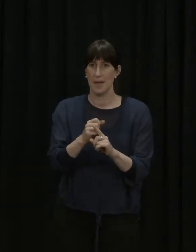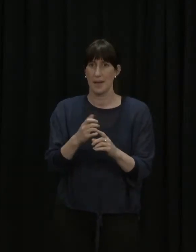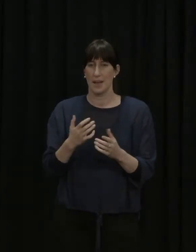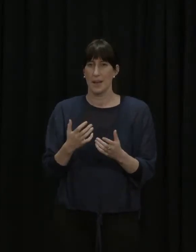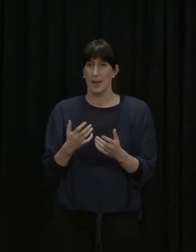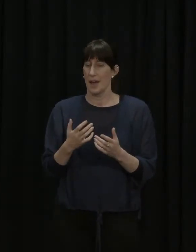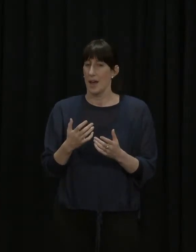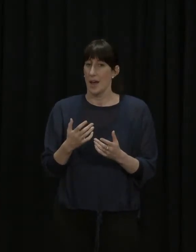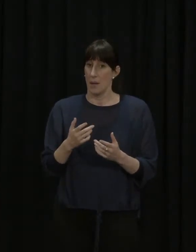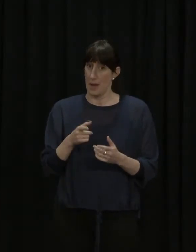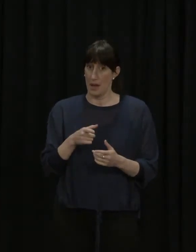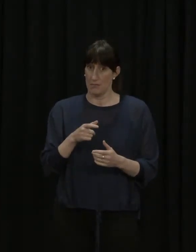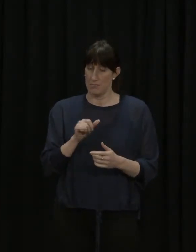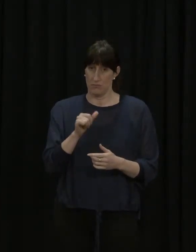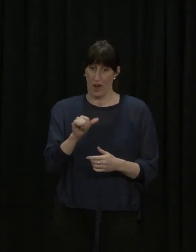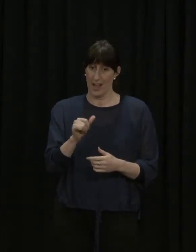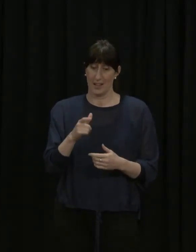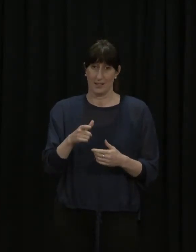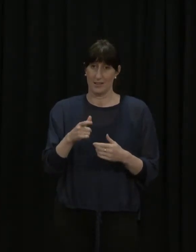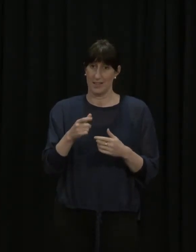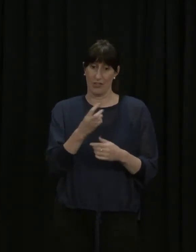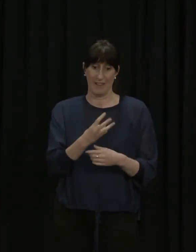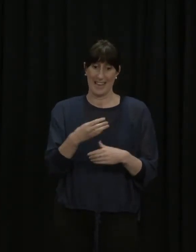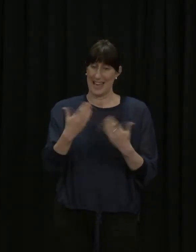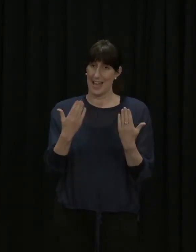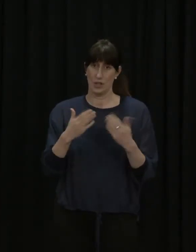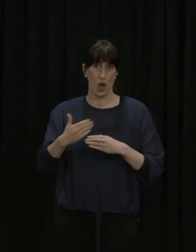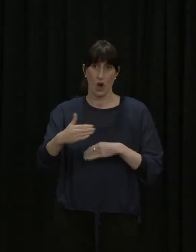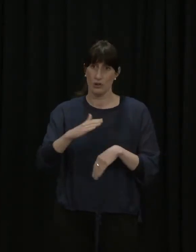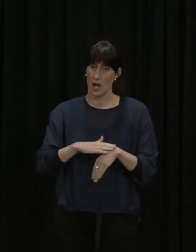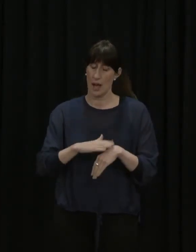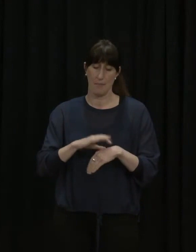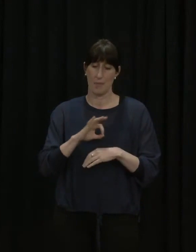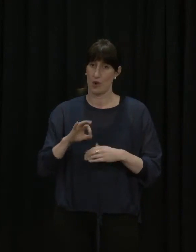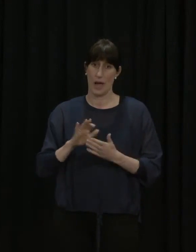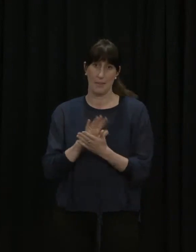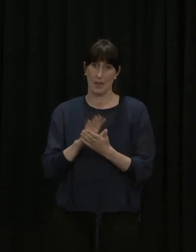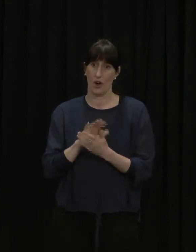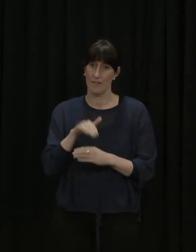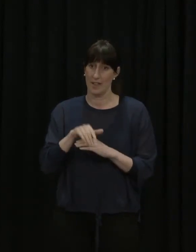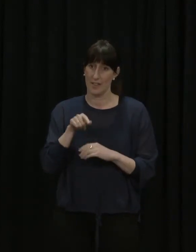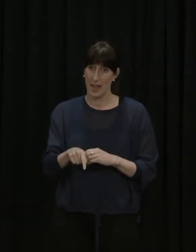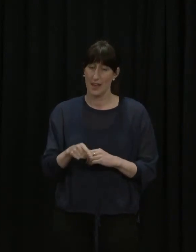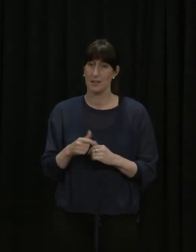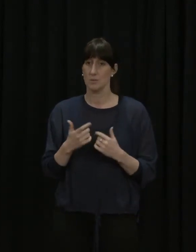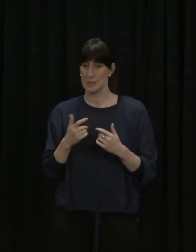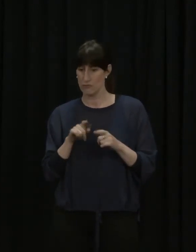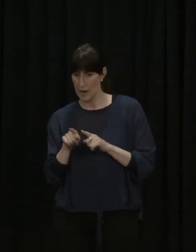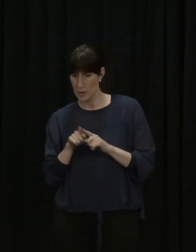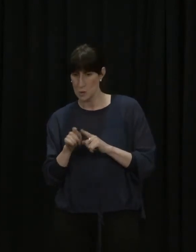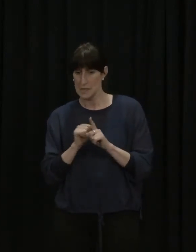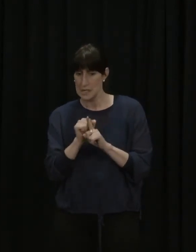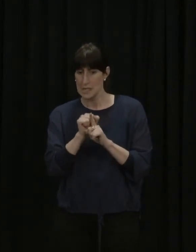extra pressure get added for testing, sometimes there is a day or 2 when they have to